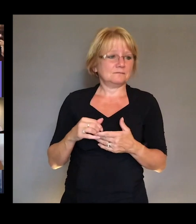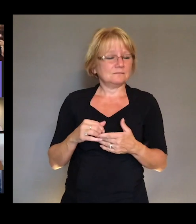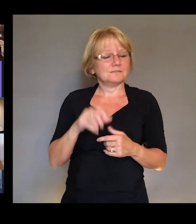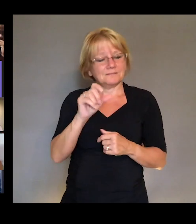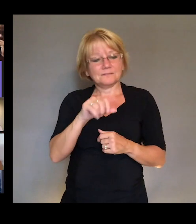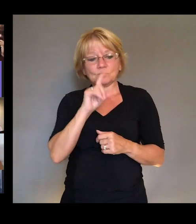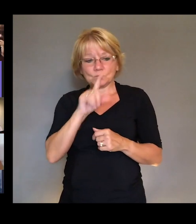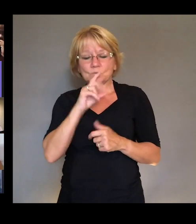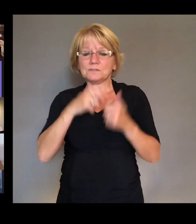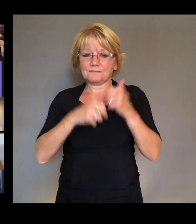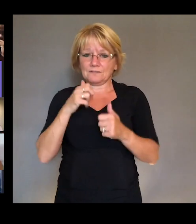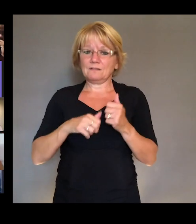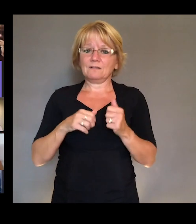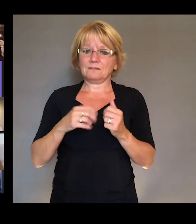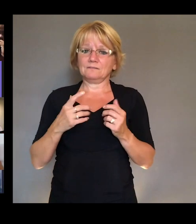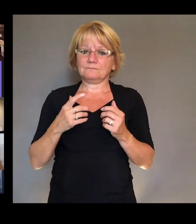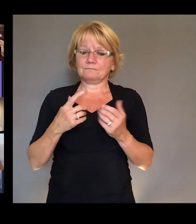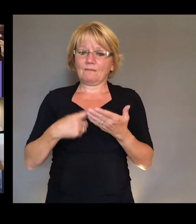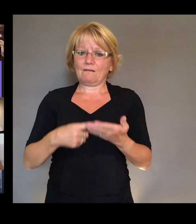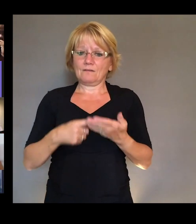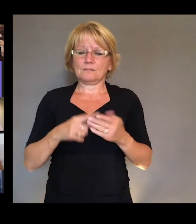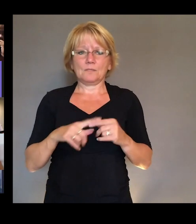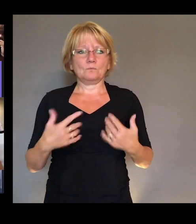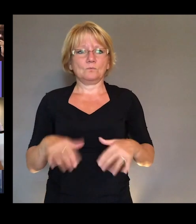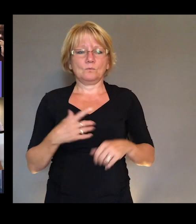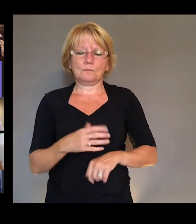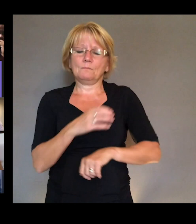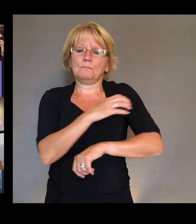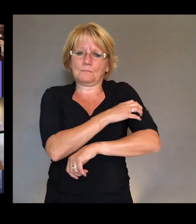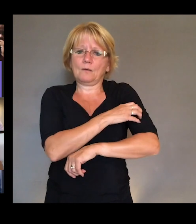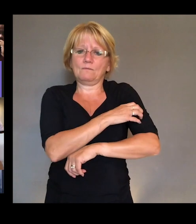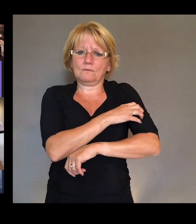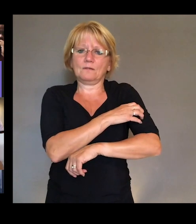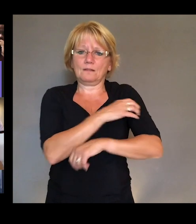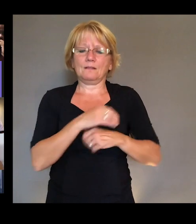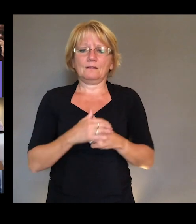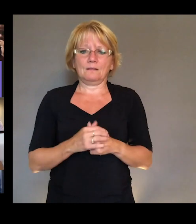again, these are difficult conversations to have, but it's absolutely powerful to do so.